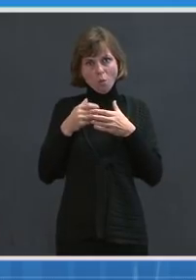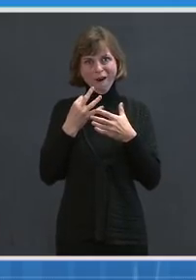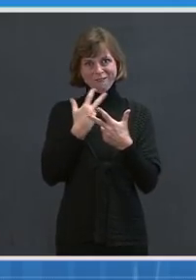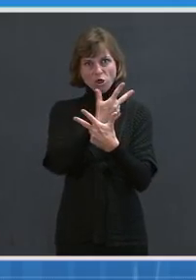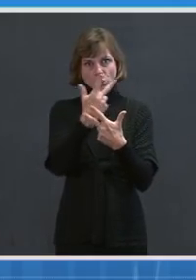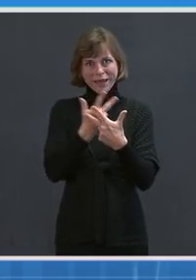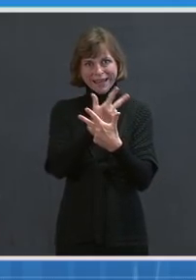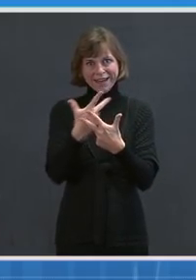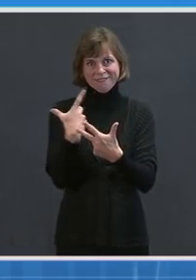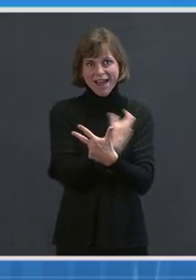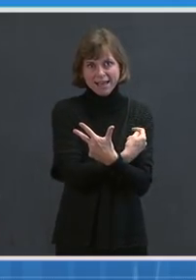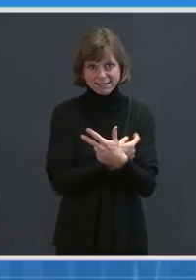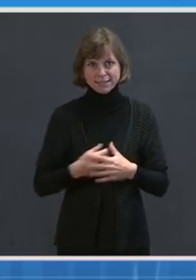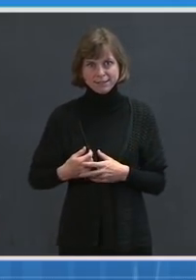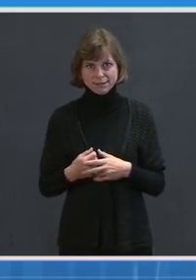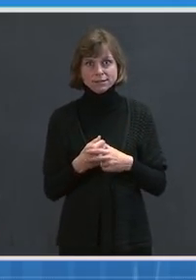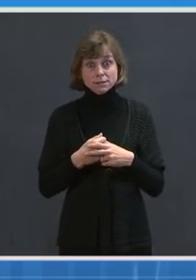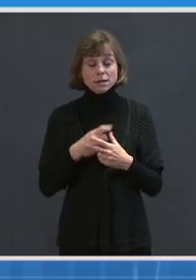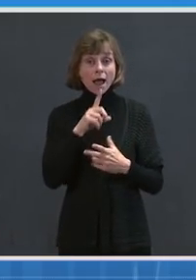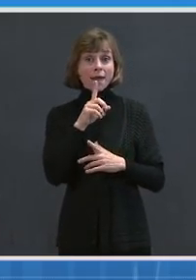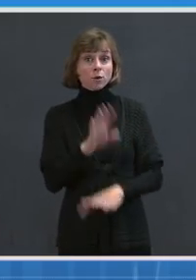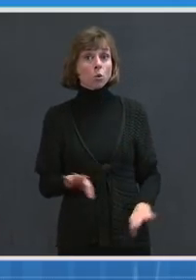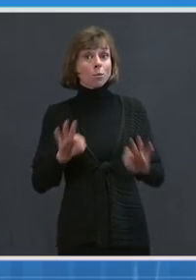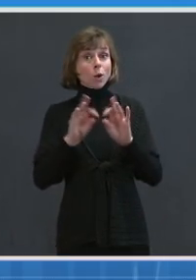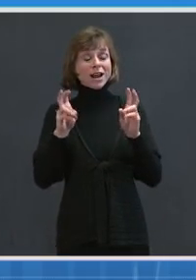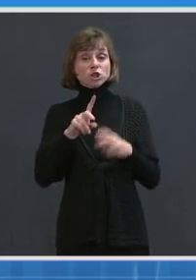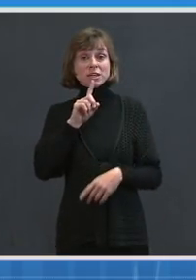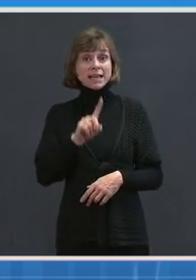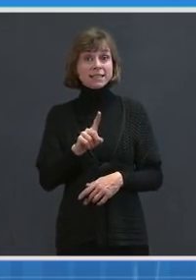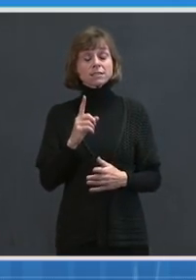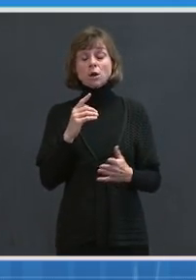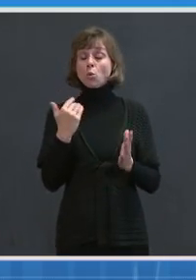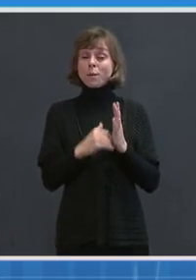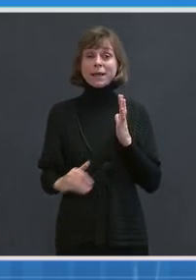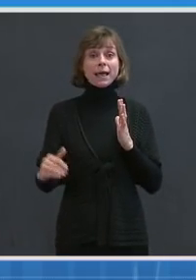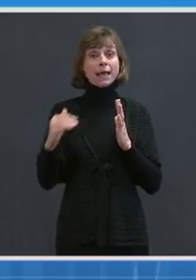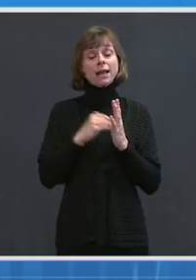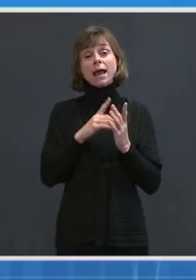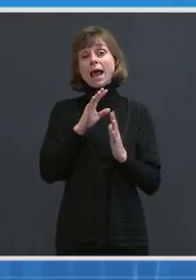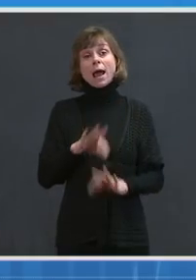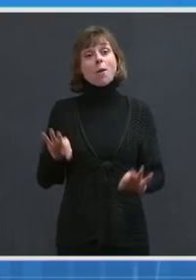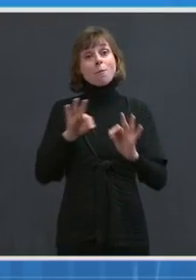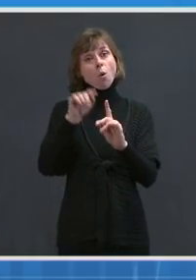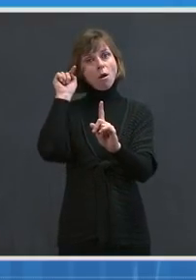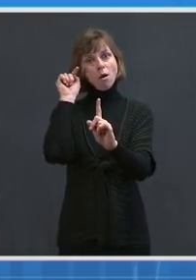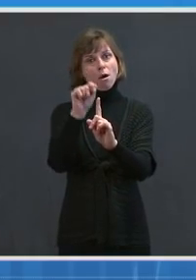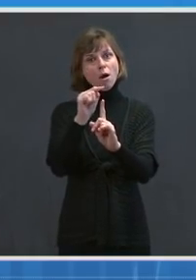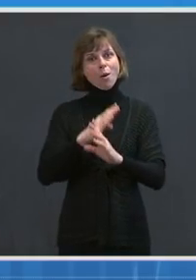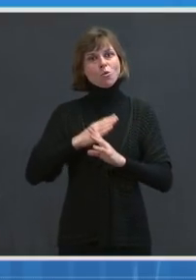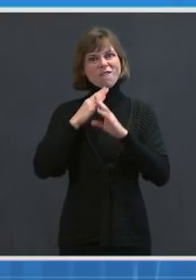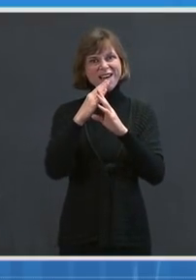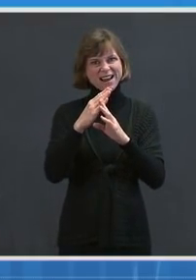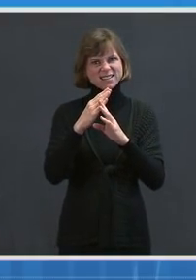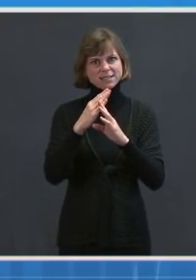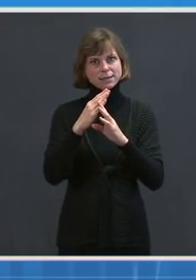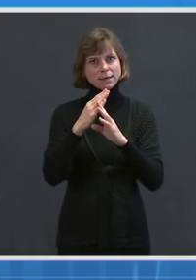And the critical issue that you said to repeat again, in the important area of preventing against very severe disease